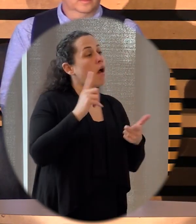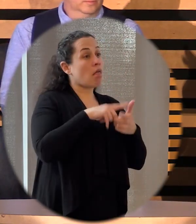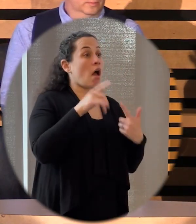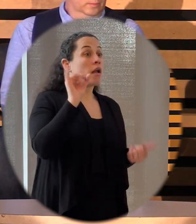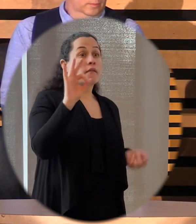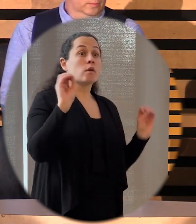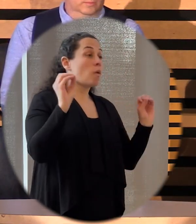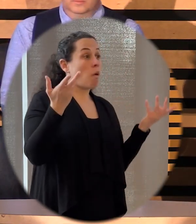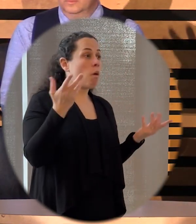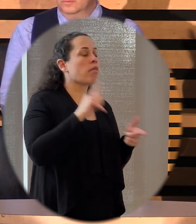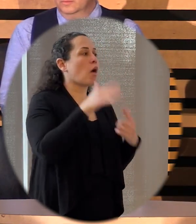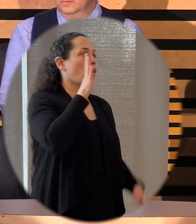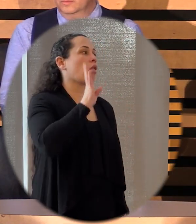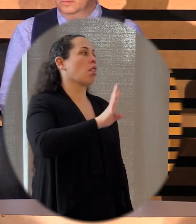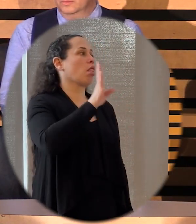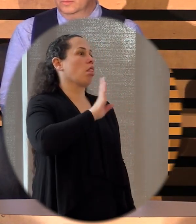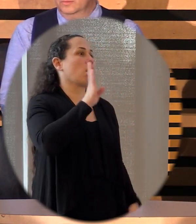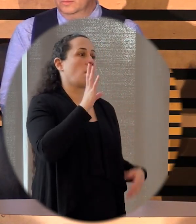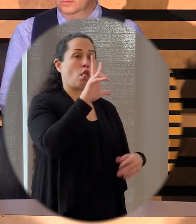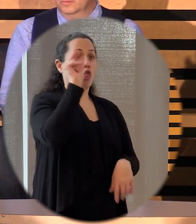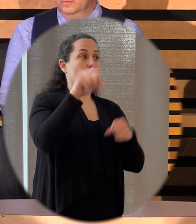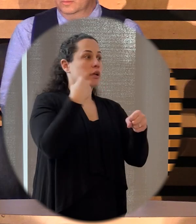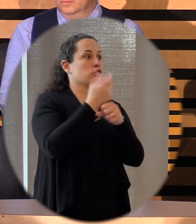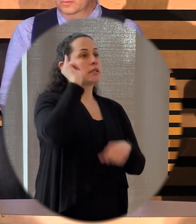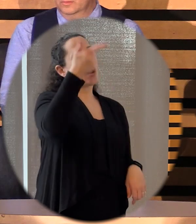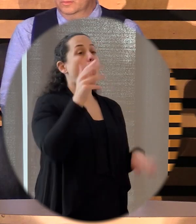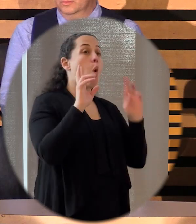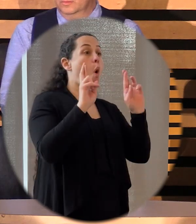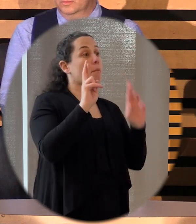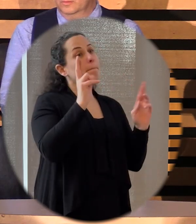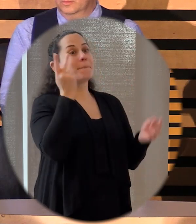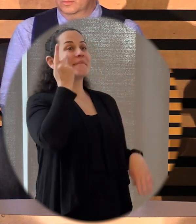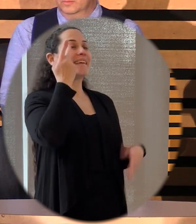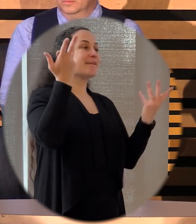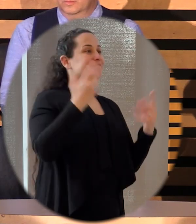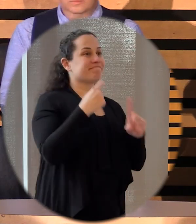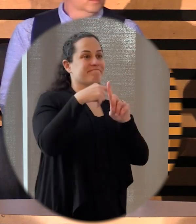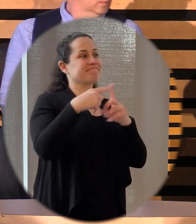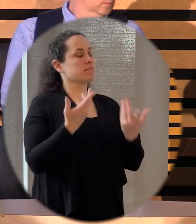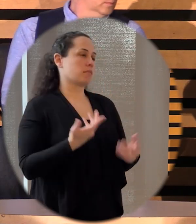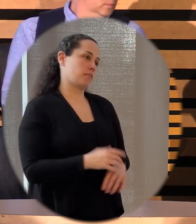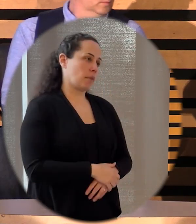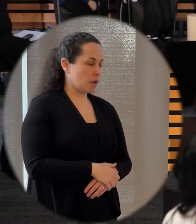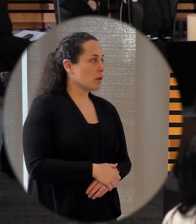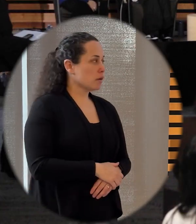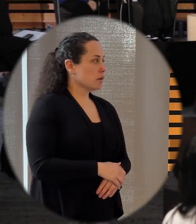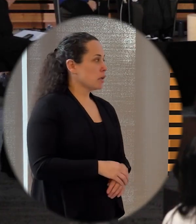we'll we'll we'll be talking 30 years from now saying, "Well, hopefully we'll get there someday."